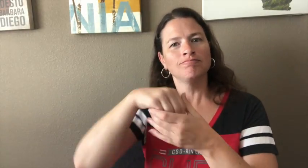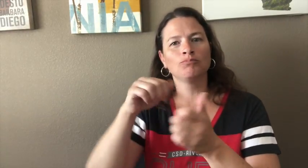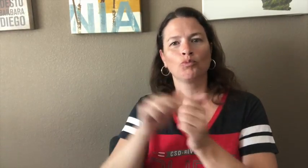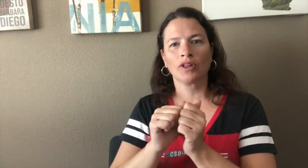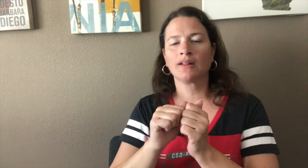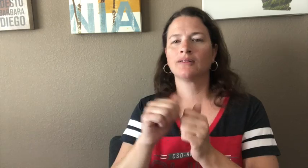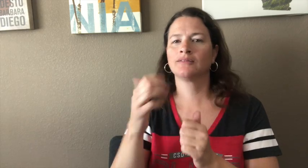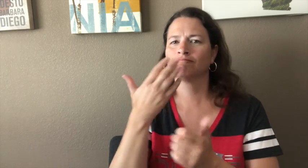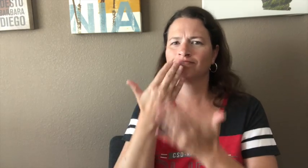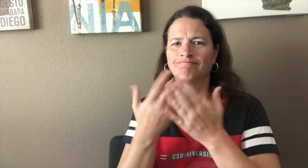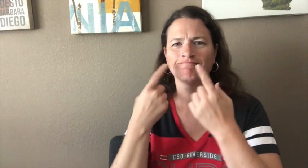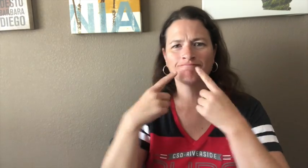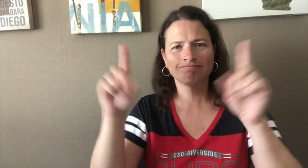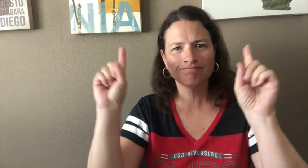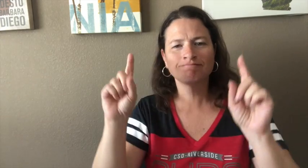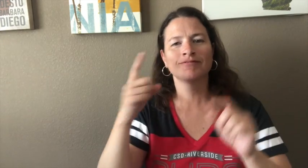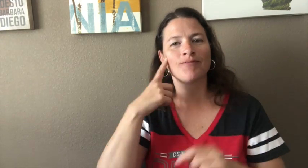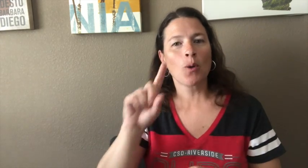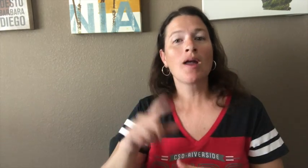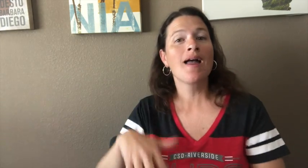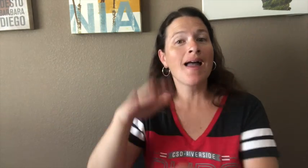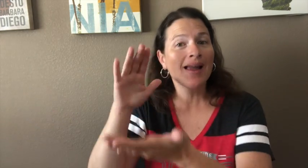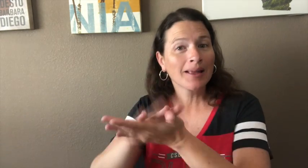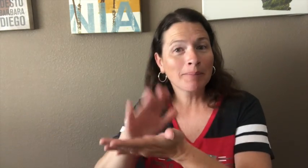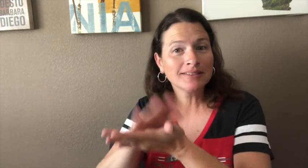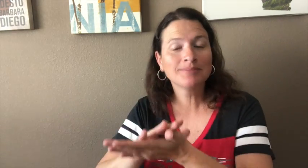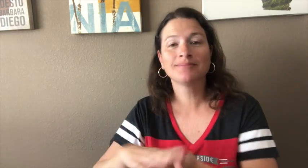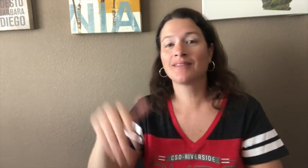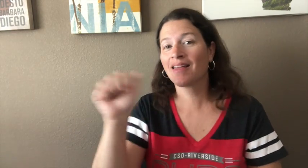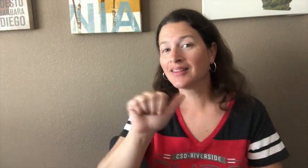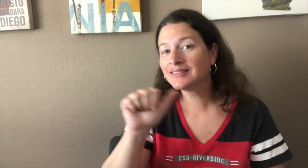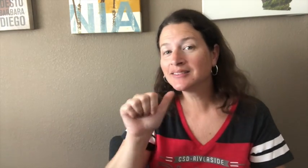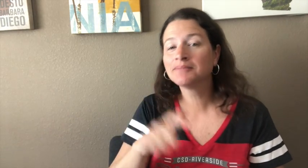With great achievement academically, athletically, and